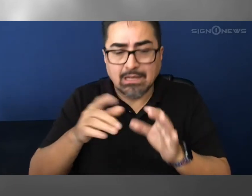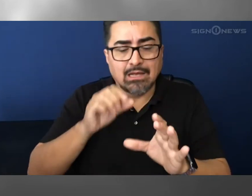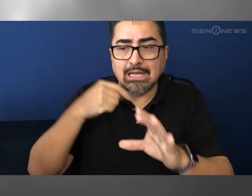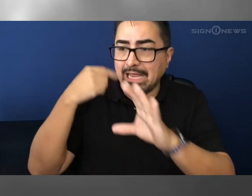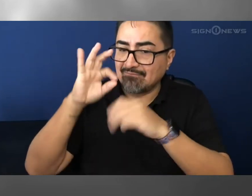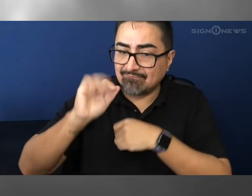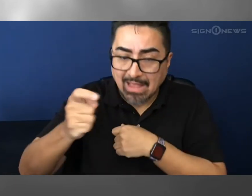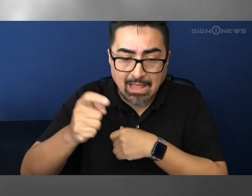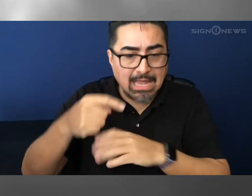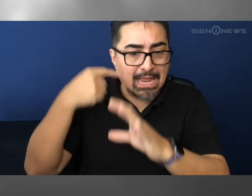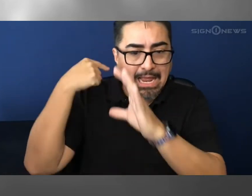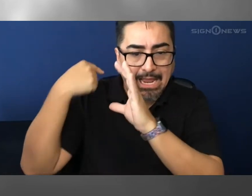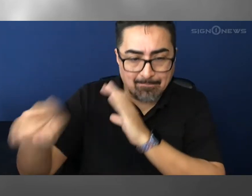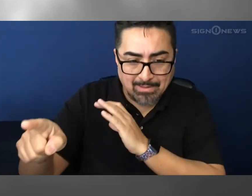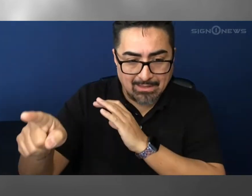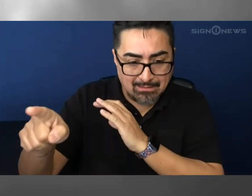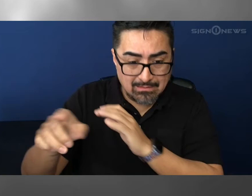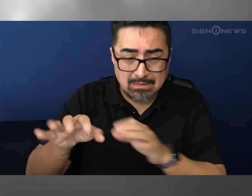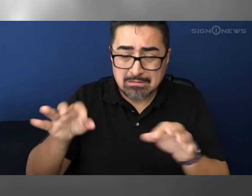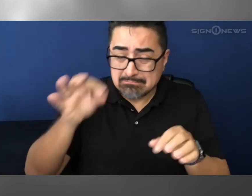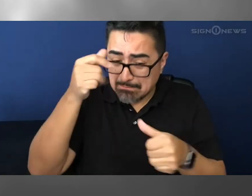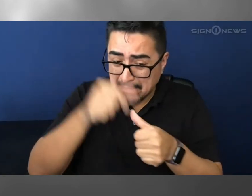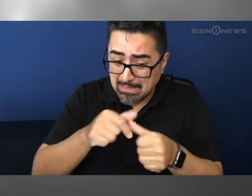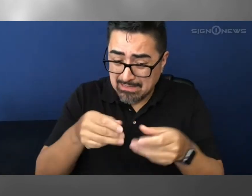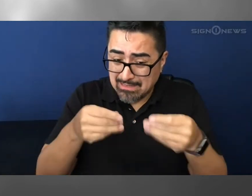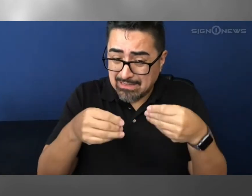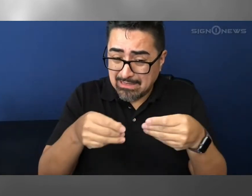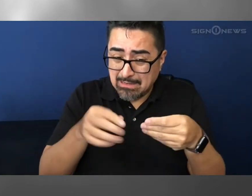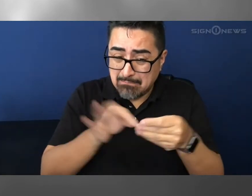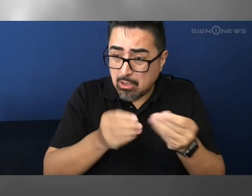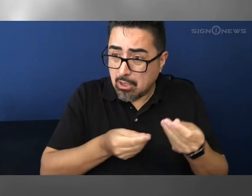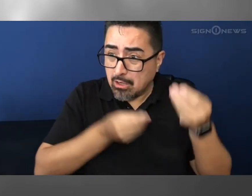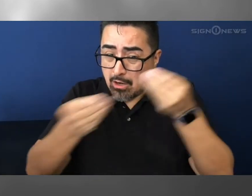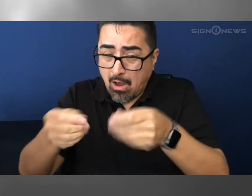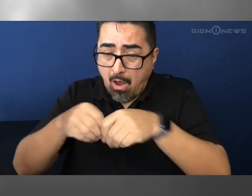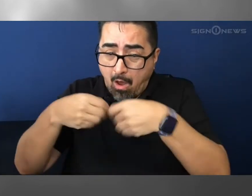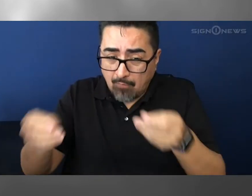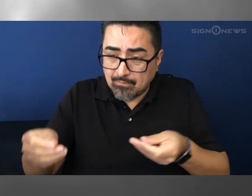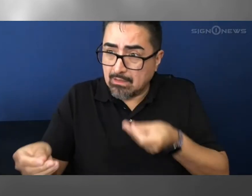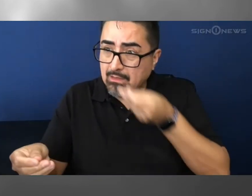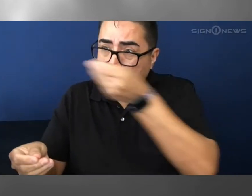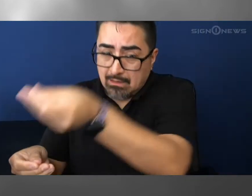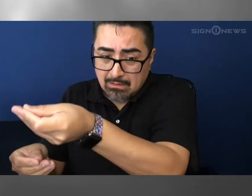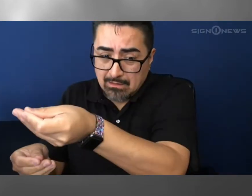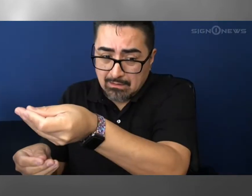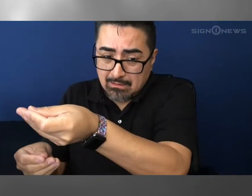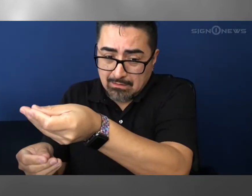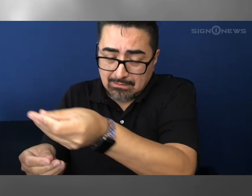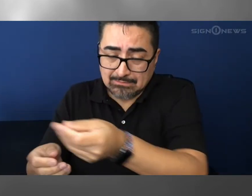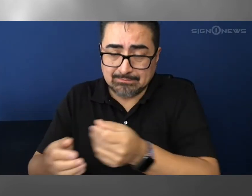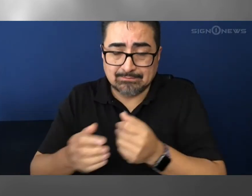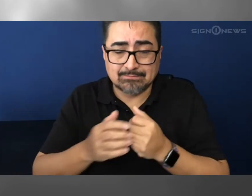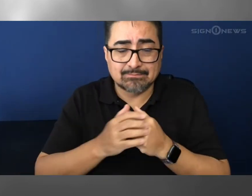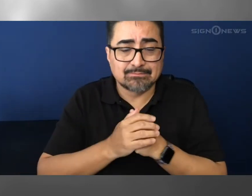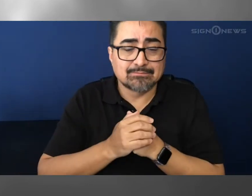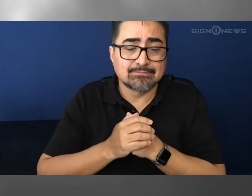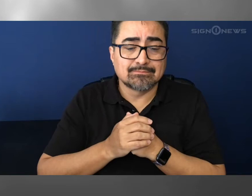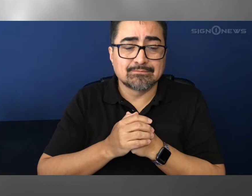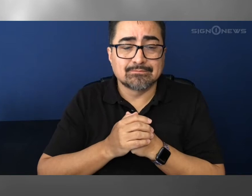Please get your Mail Signature Cure Form and copy of your ID to your local Election office